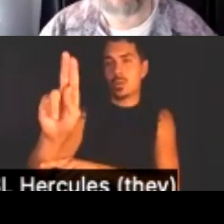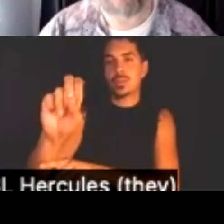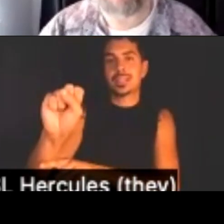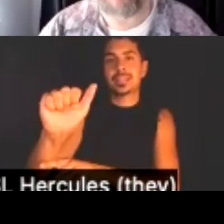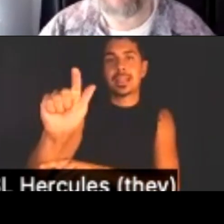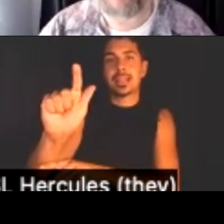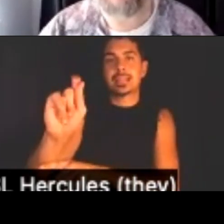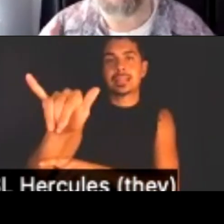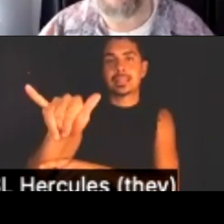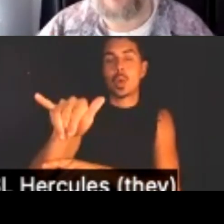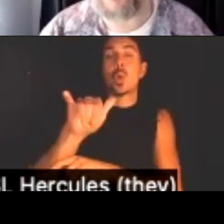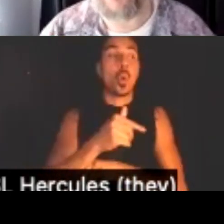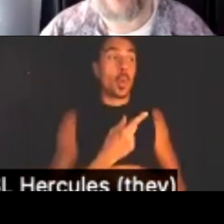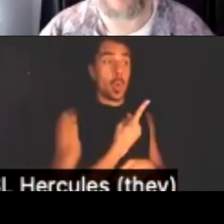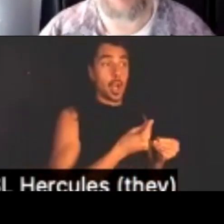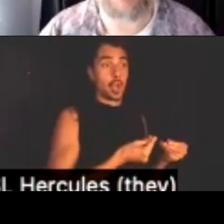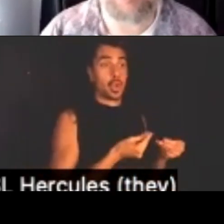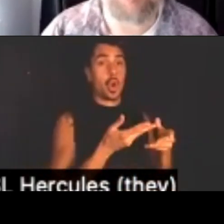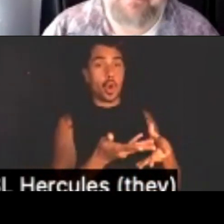between mental health and transness.